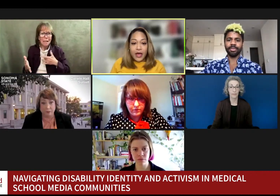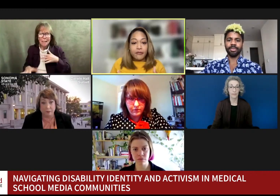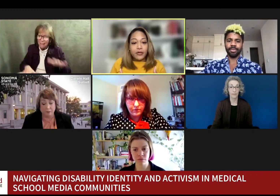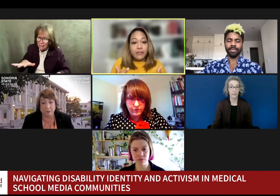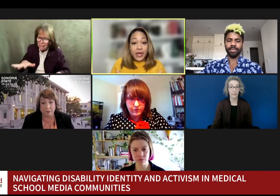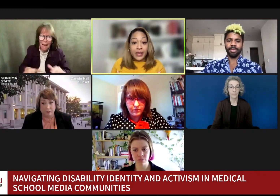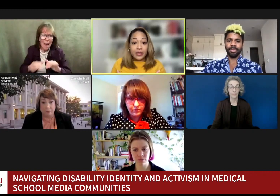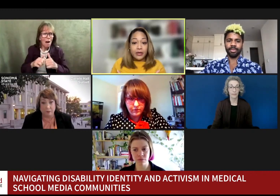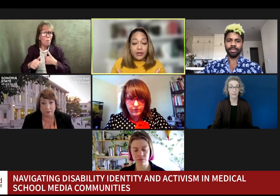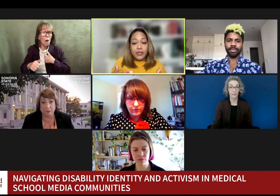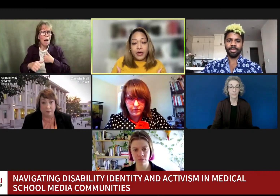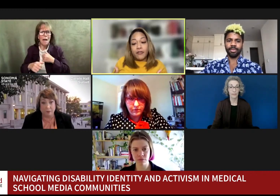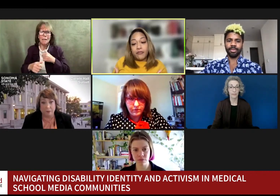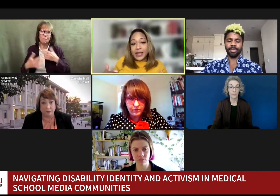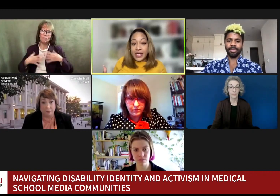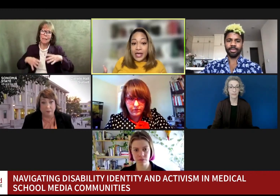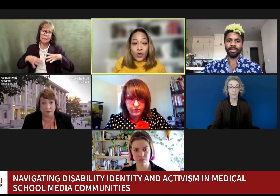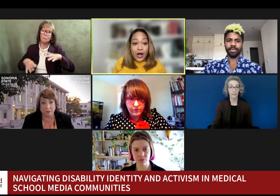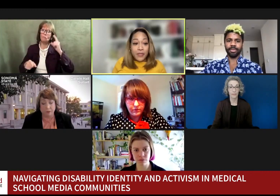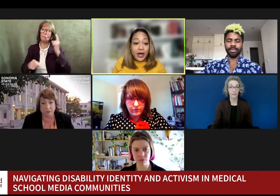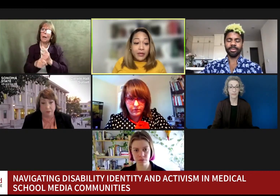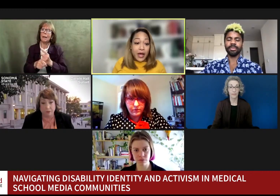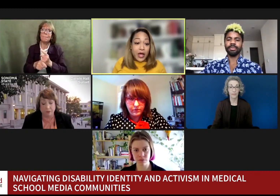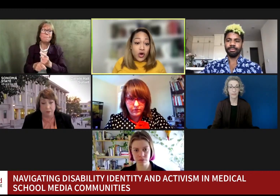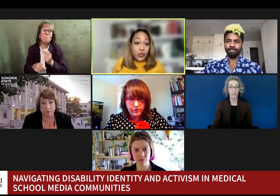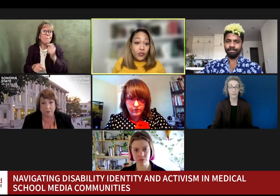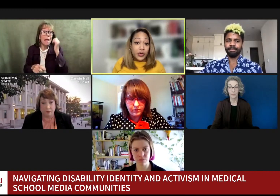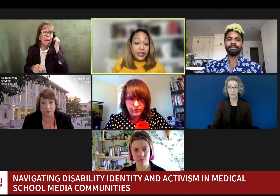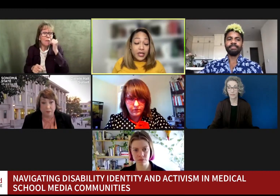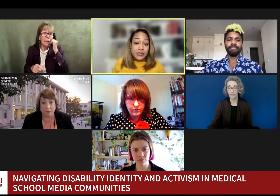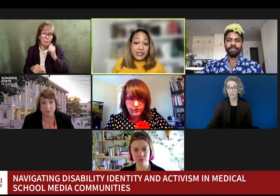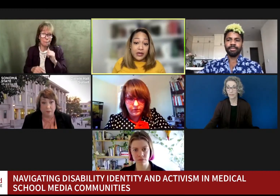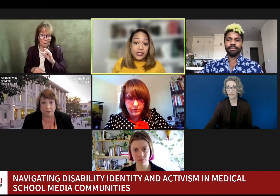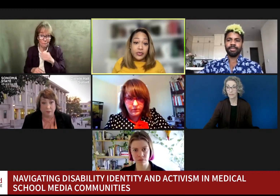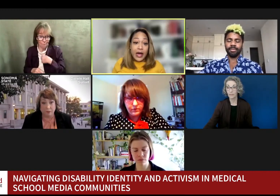Every minute of my day where I'm not in my home really comes down to how